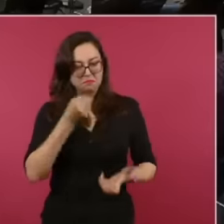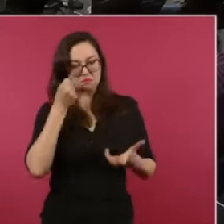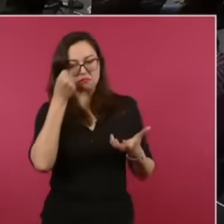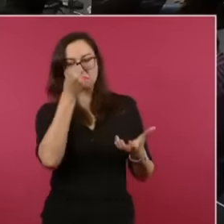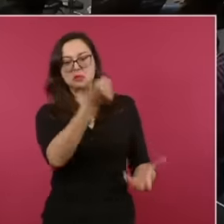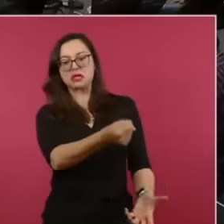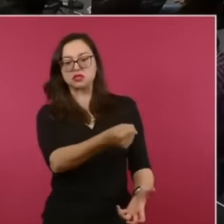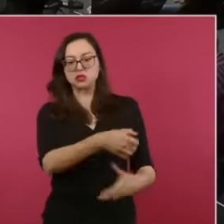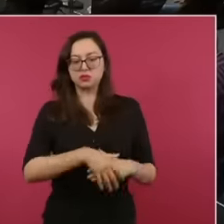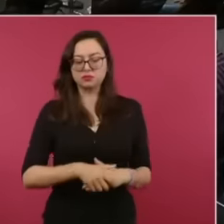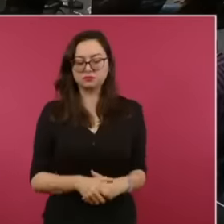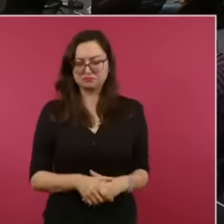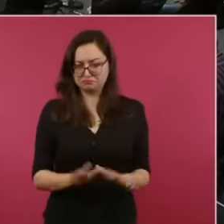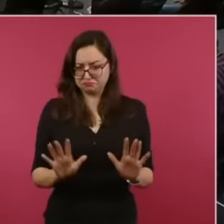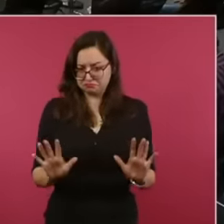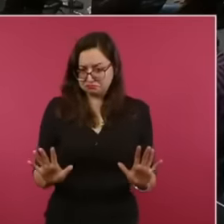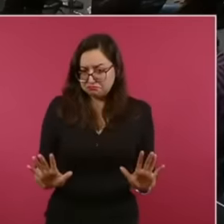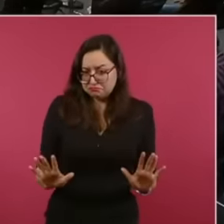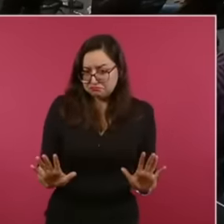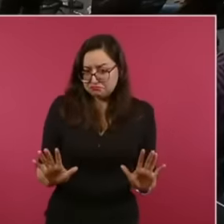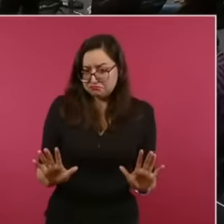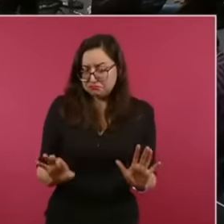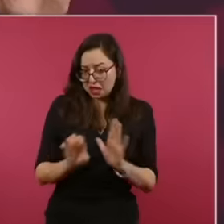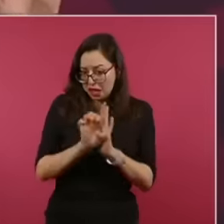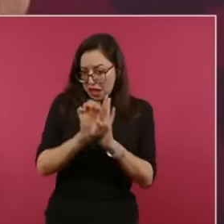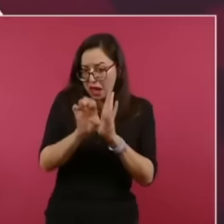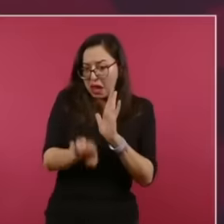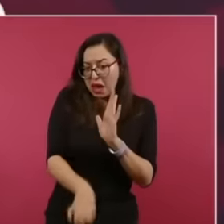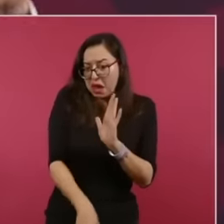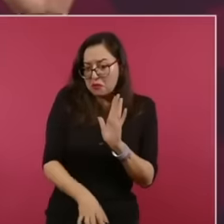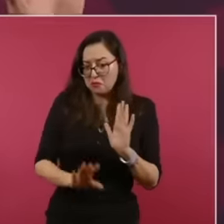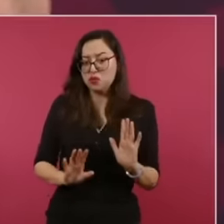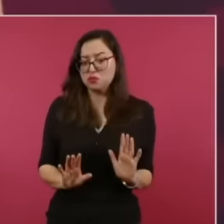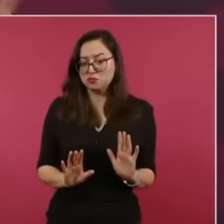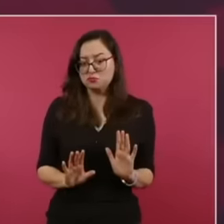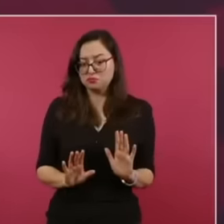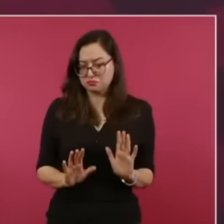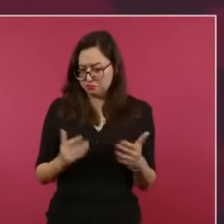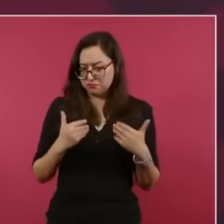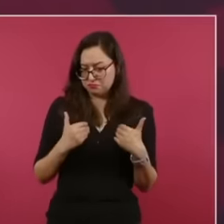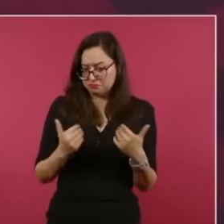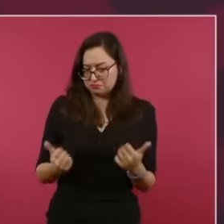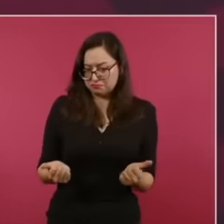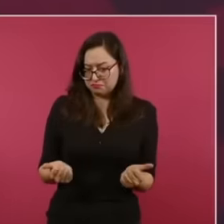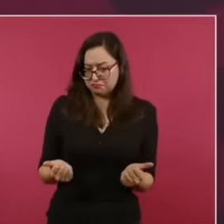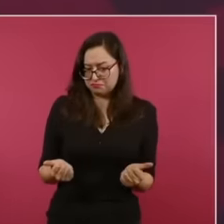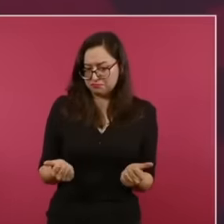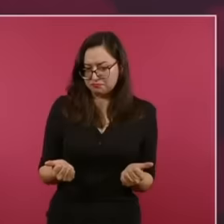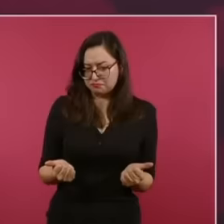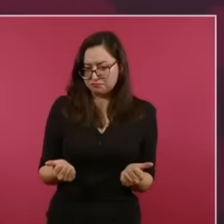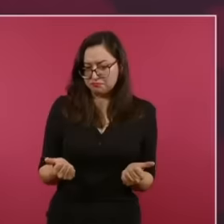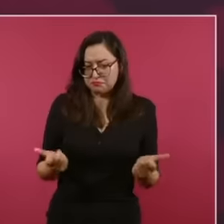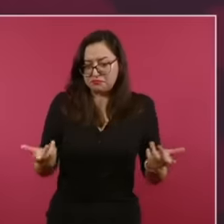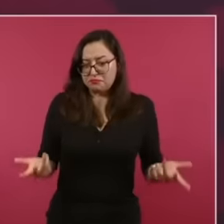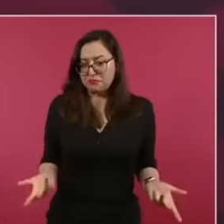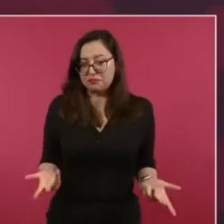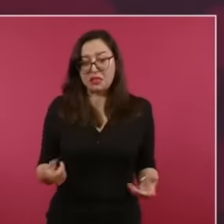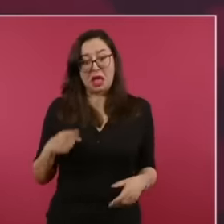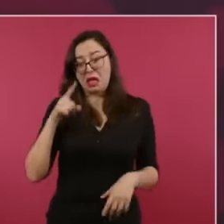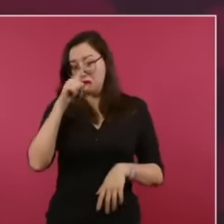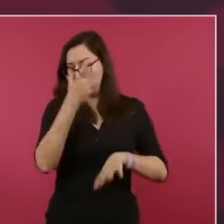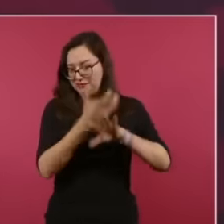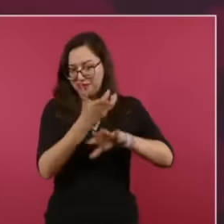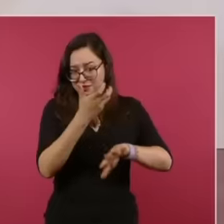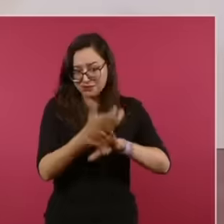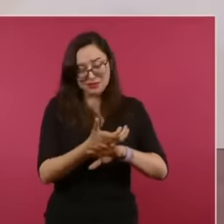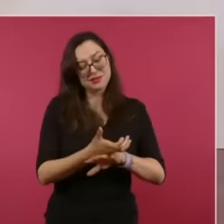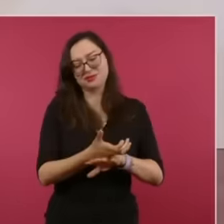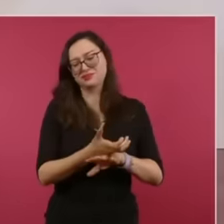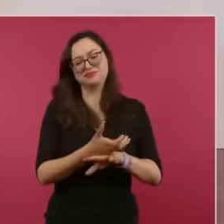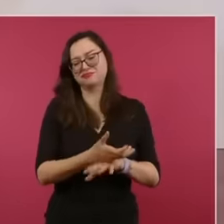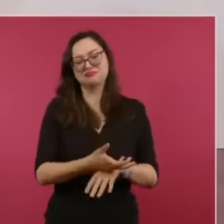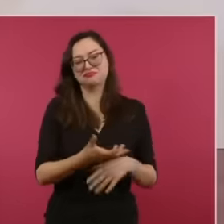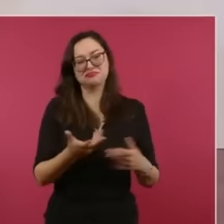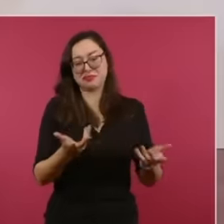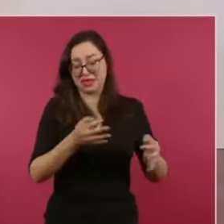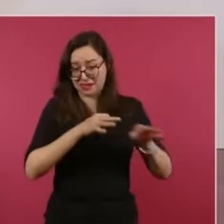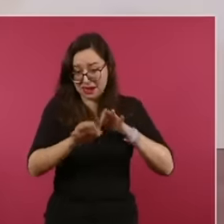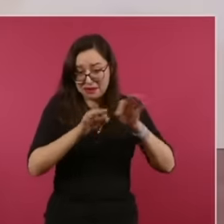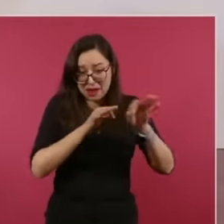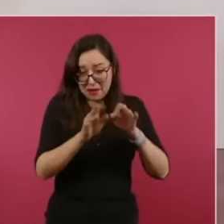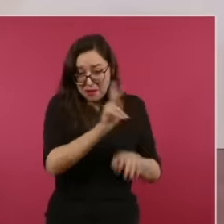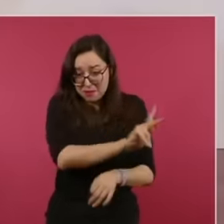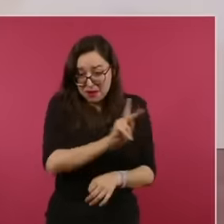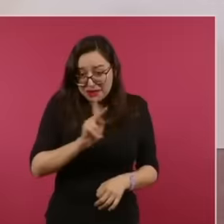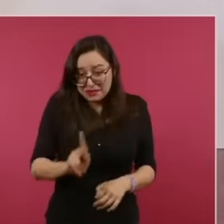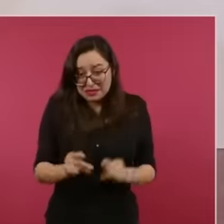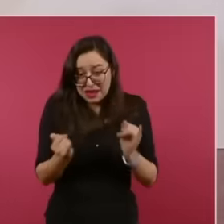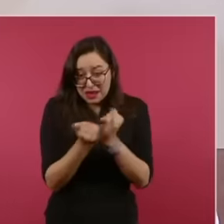nothing. More to understand this, they do not do this in the United States. In other words, in one year,